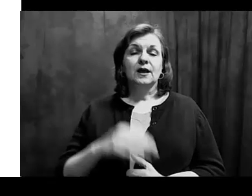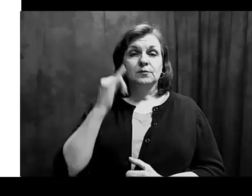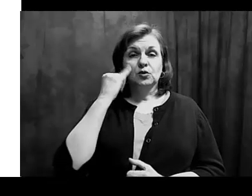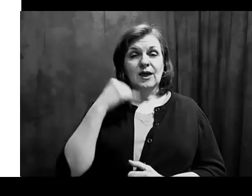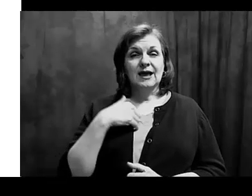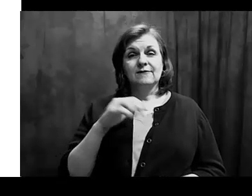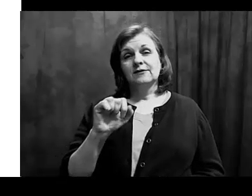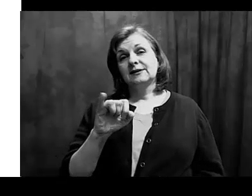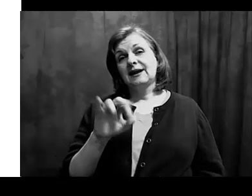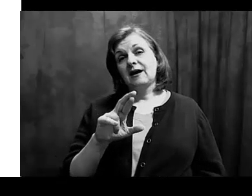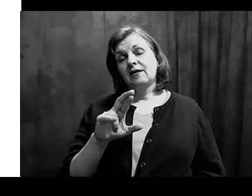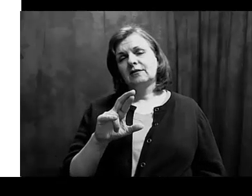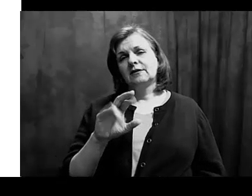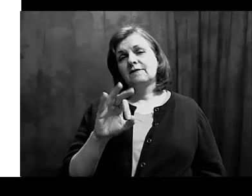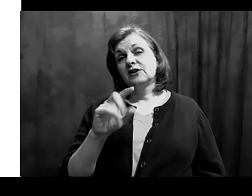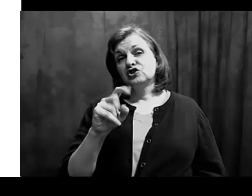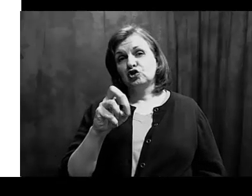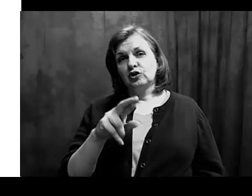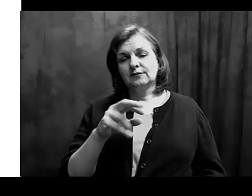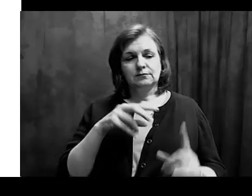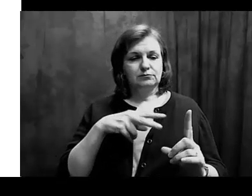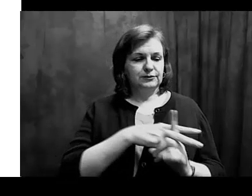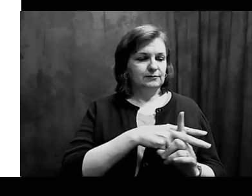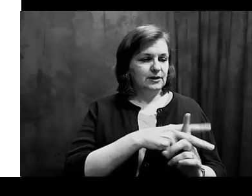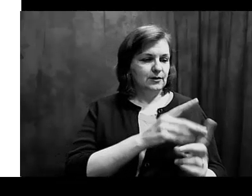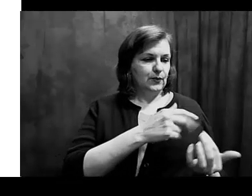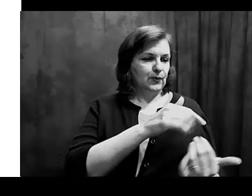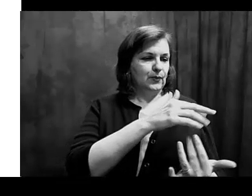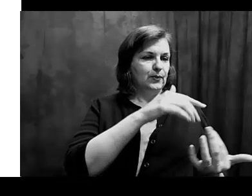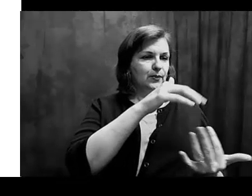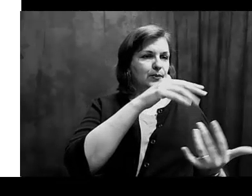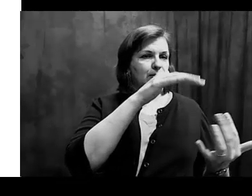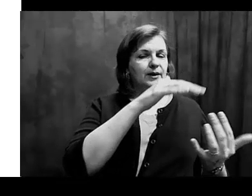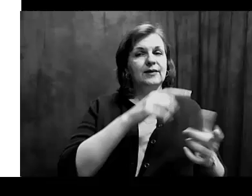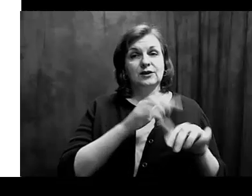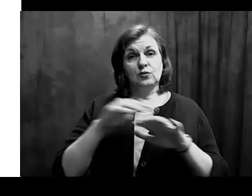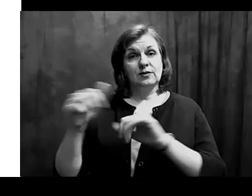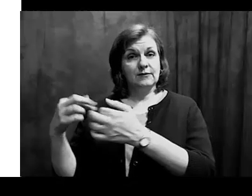area where they're not concentrated until they essentially evenly distribute